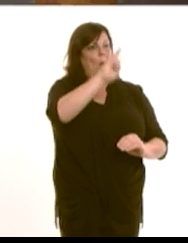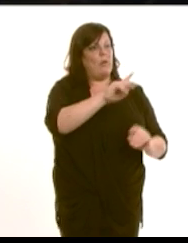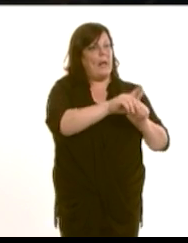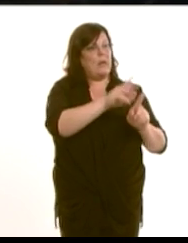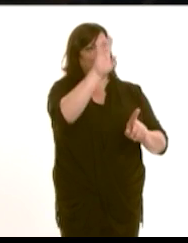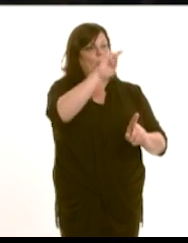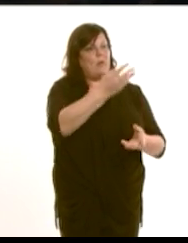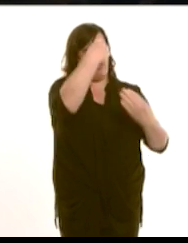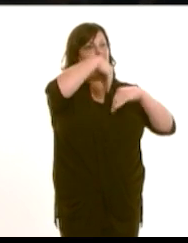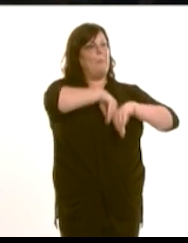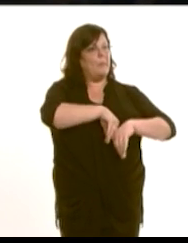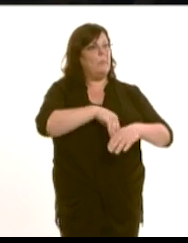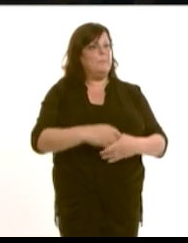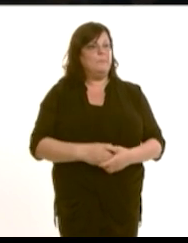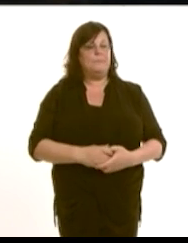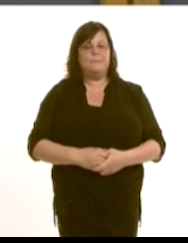once they have learnt it.